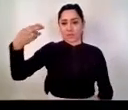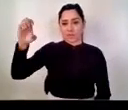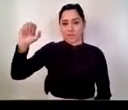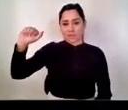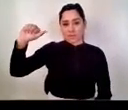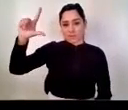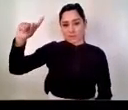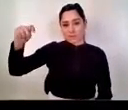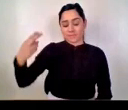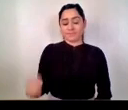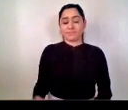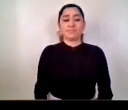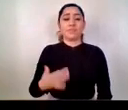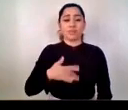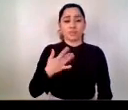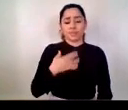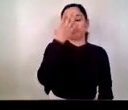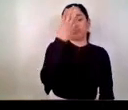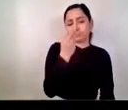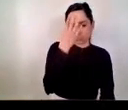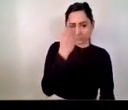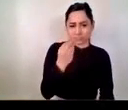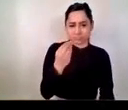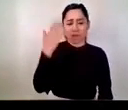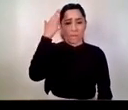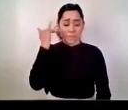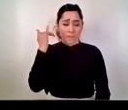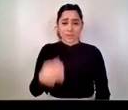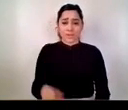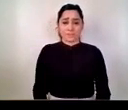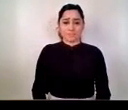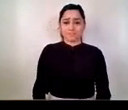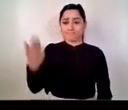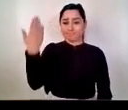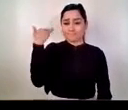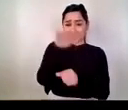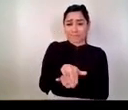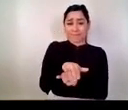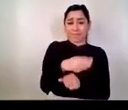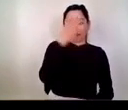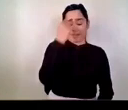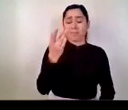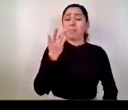You are starting to get very sleepy but why? Because you didn't get enough sleep last night.